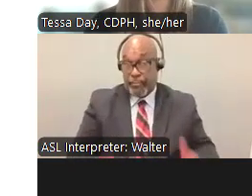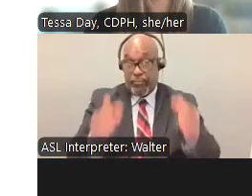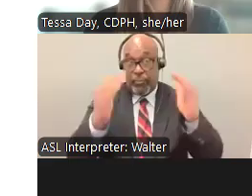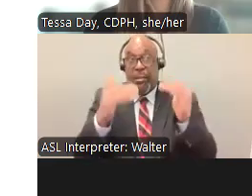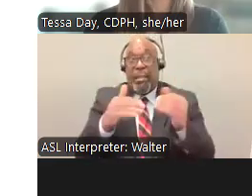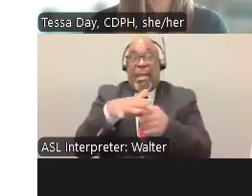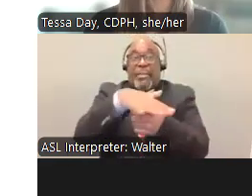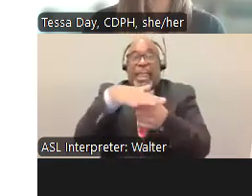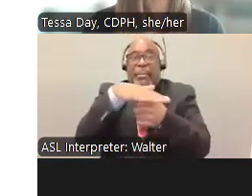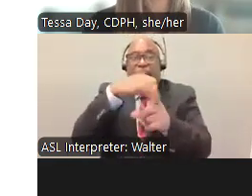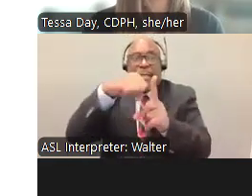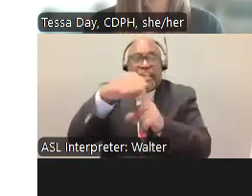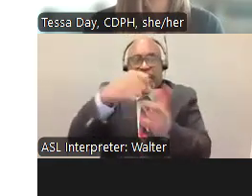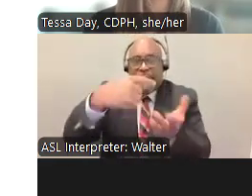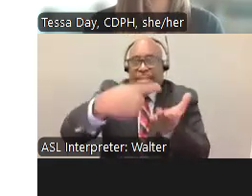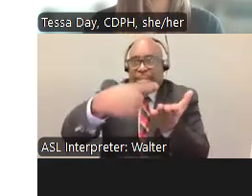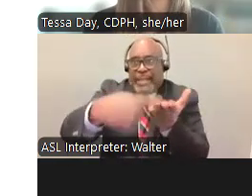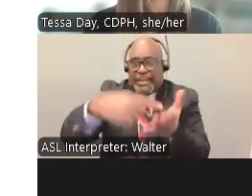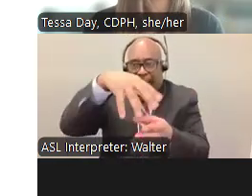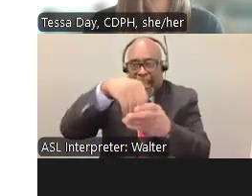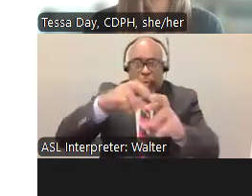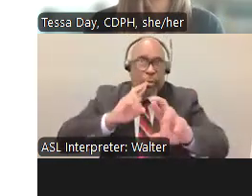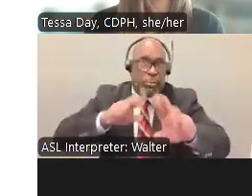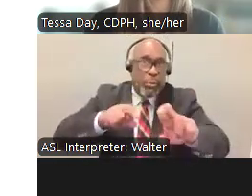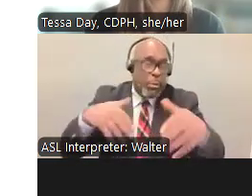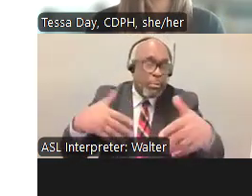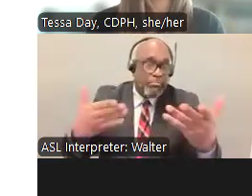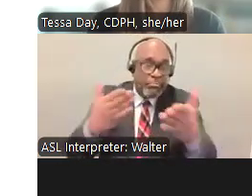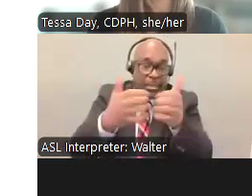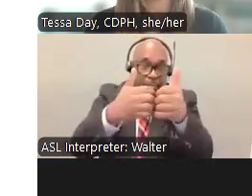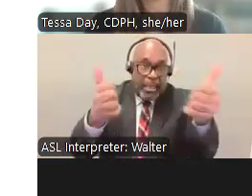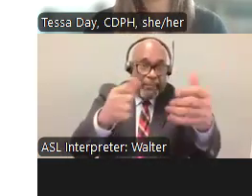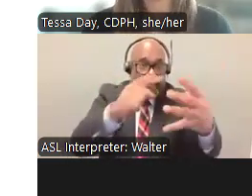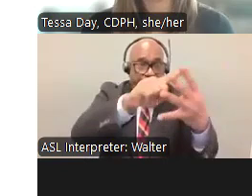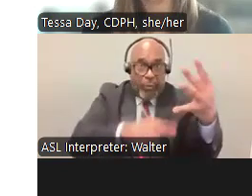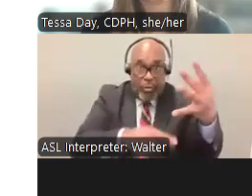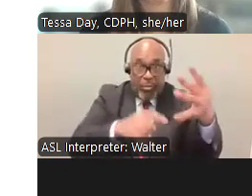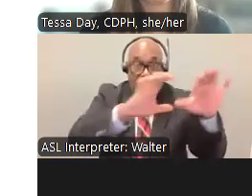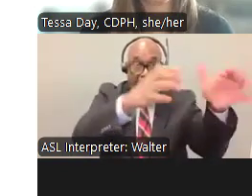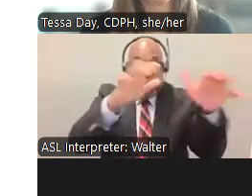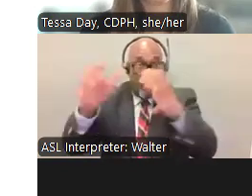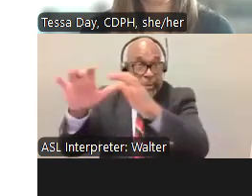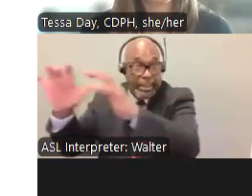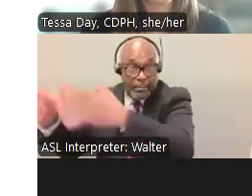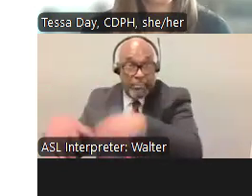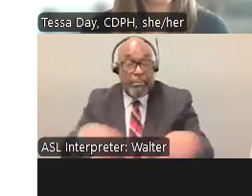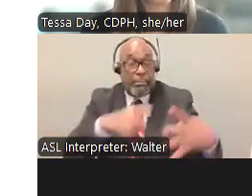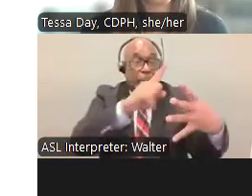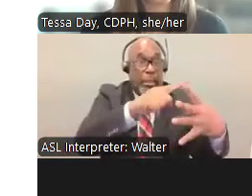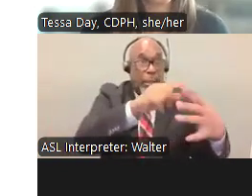13:18:03 conditions that are discussed in 13:18:05 the report are split into four 13:18:07 different categories. That 13:18:08 includes social connection and